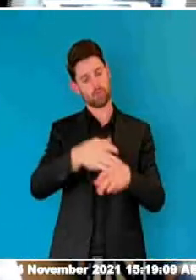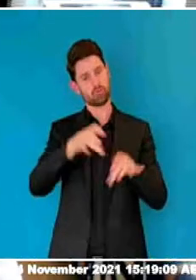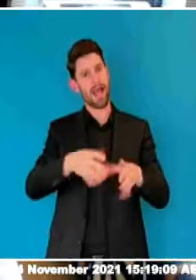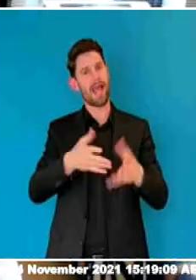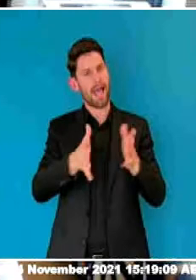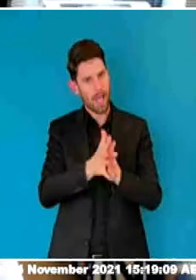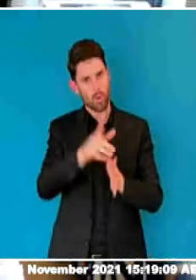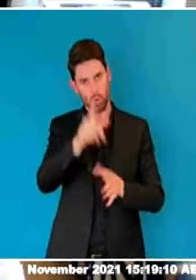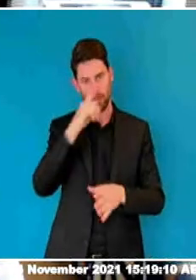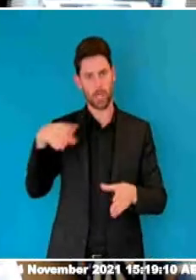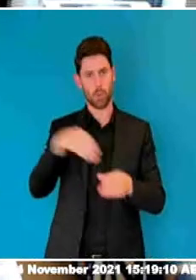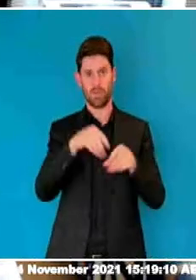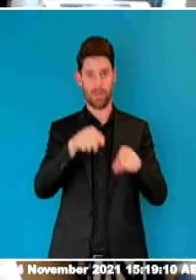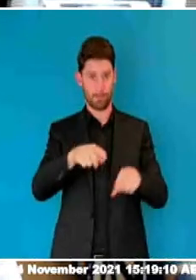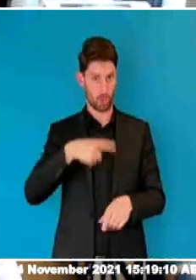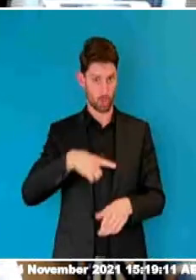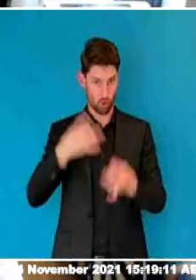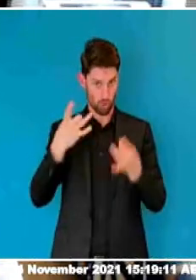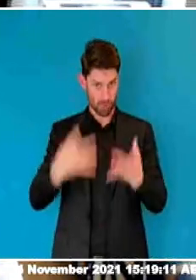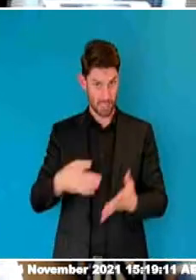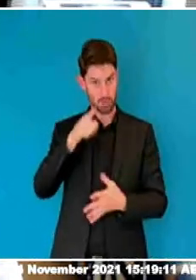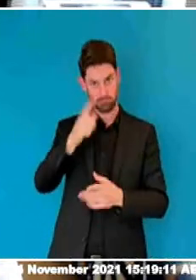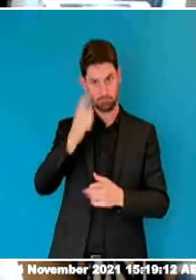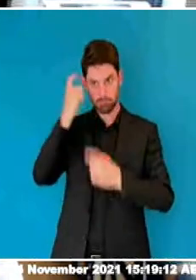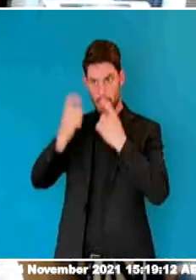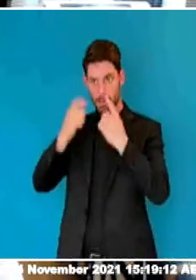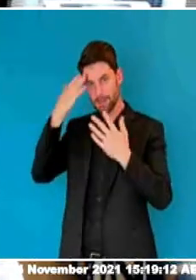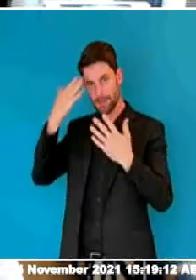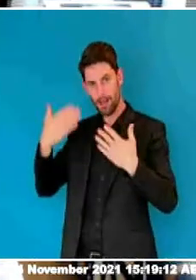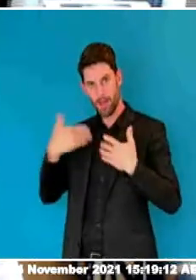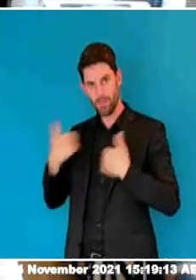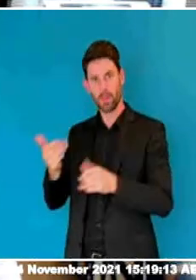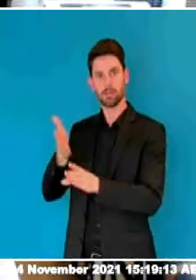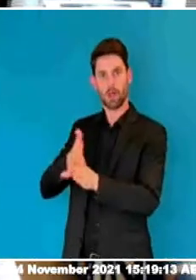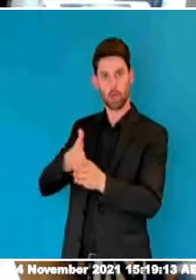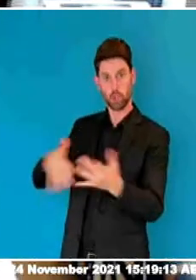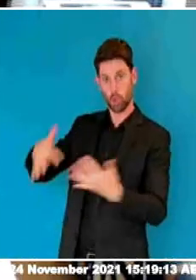Because already the mental health areas, psychosocial, you are dealing with; why not